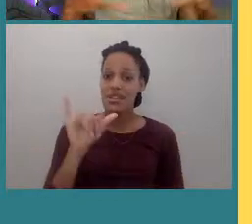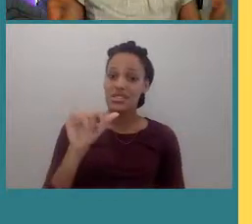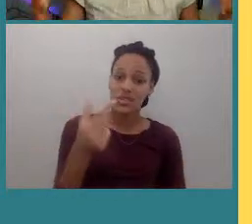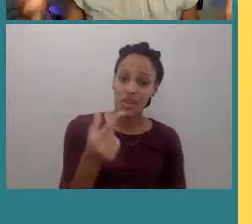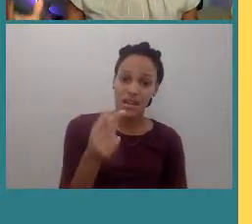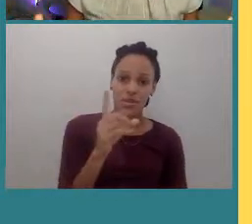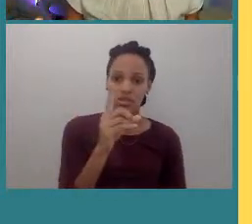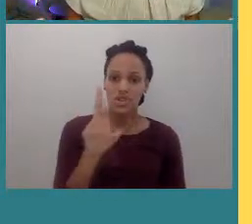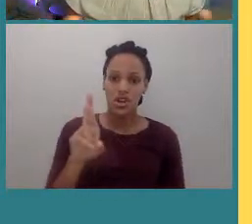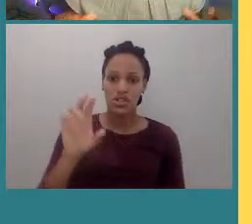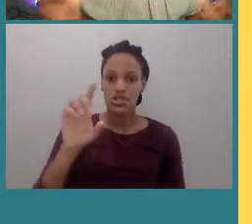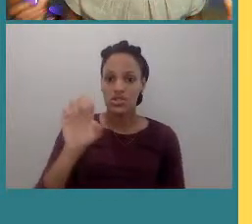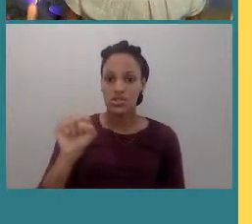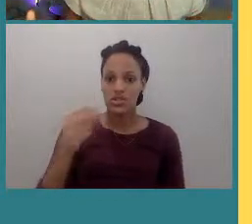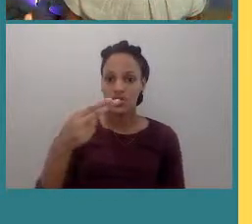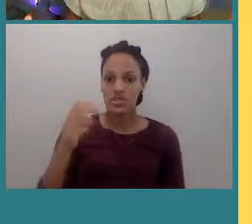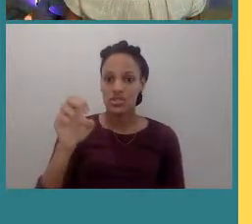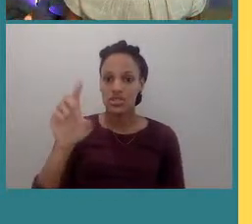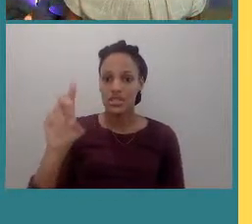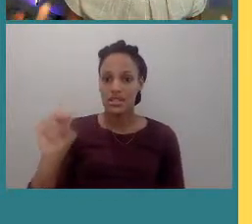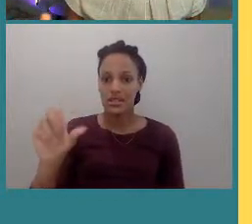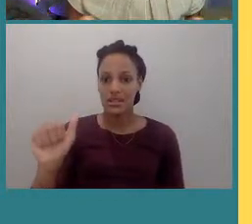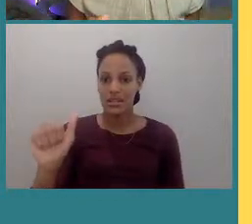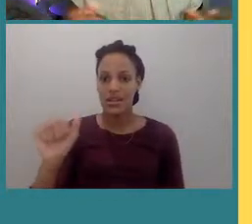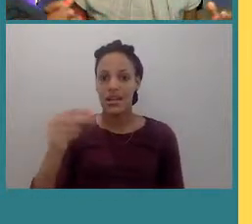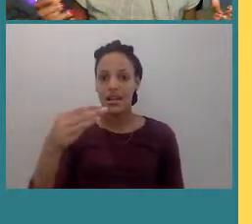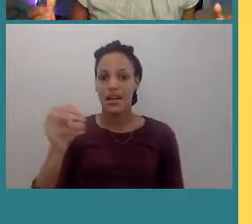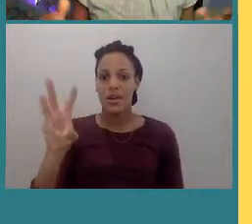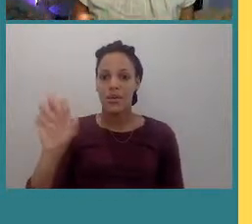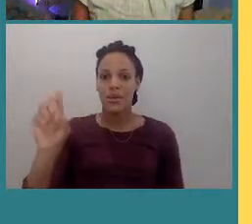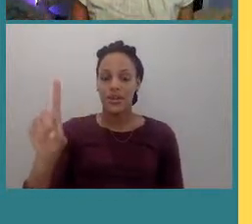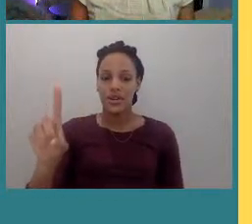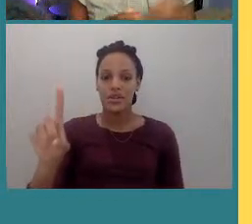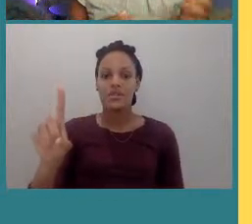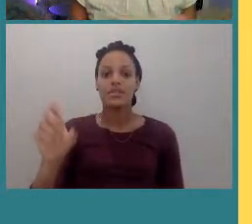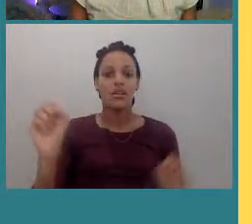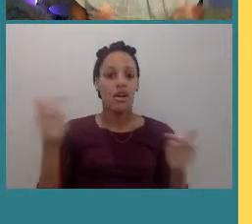working on DMC, number four. I'm a writer. When you're networking it's not about what